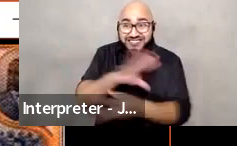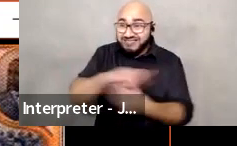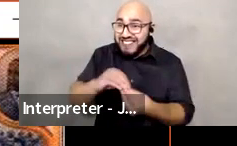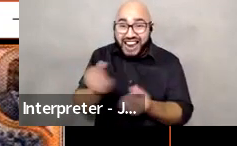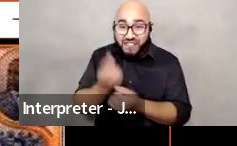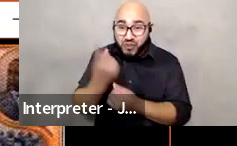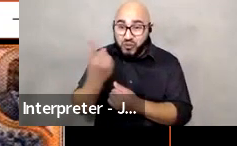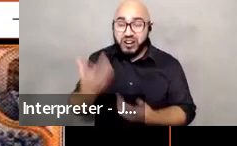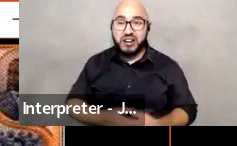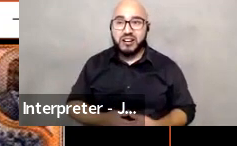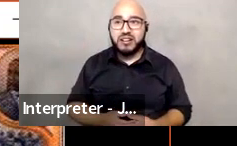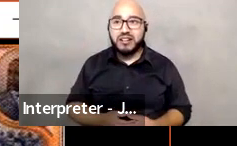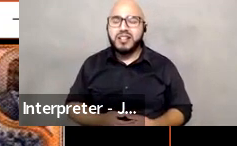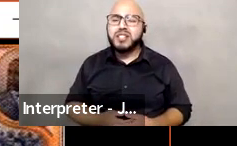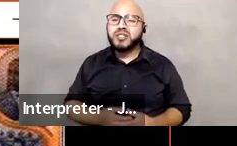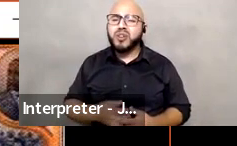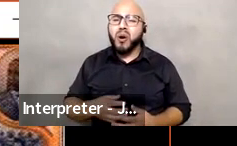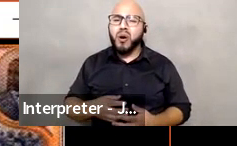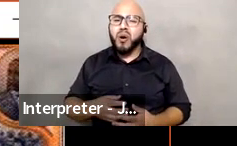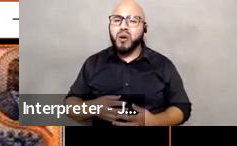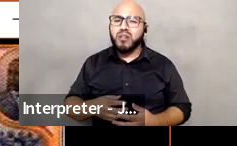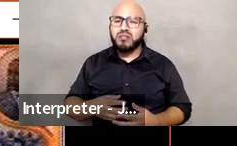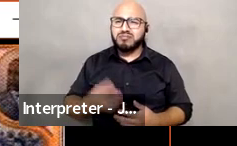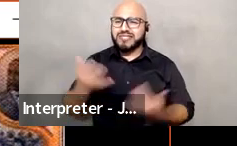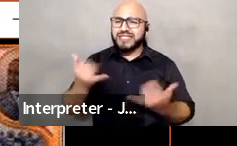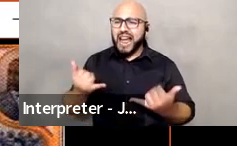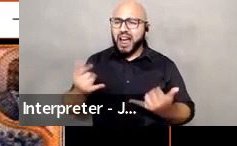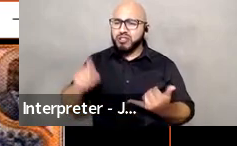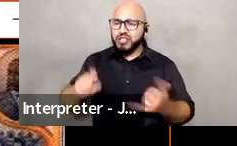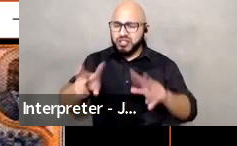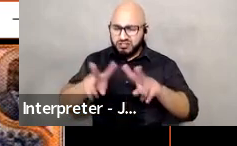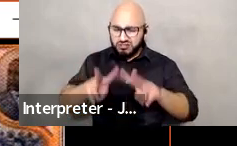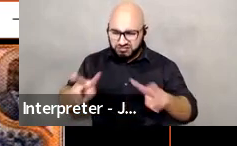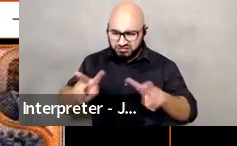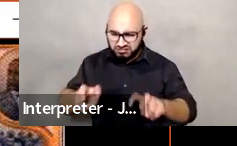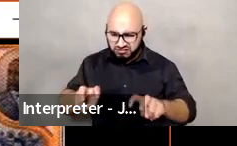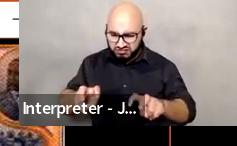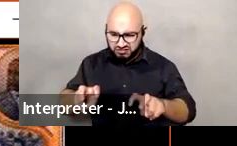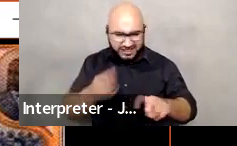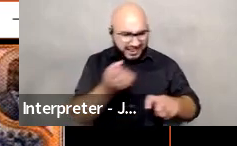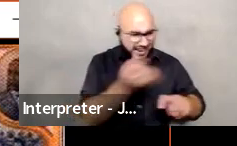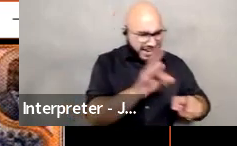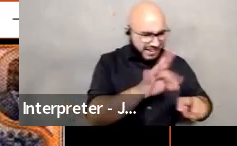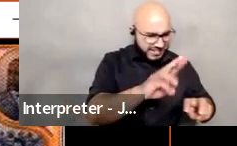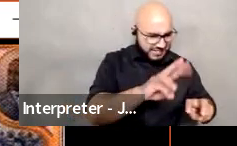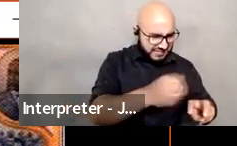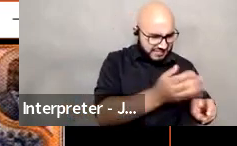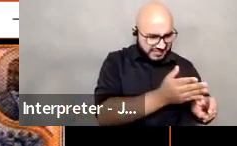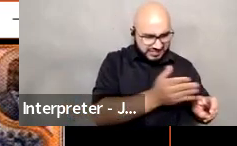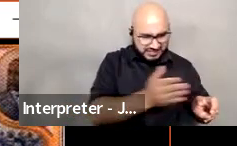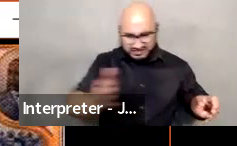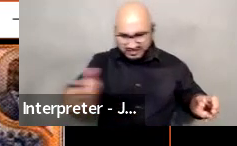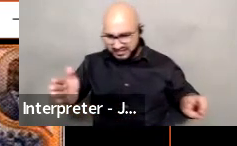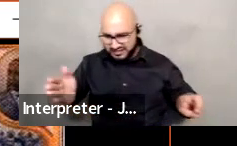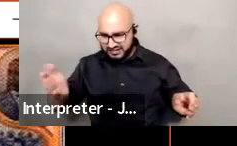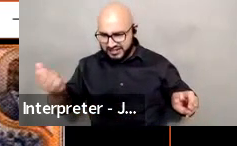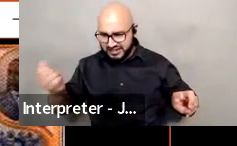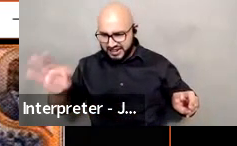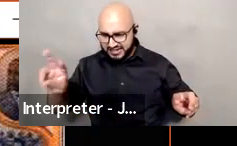to what happened to create this vast gulf of. Time between the 1860s and the 1960s? Well.